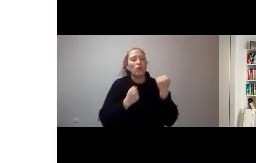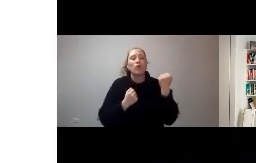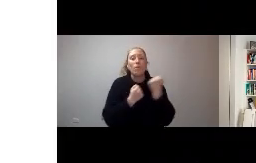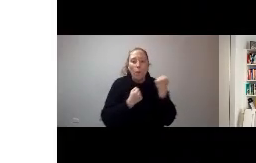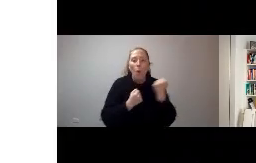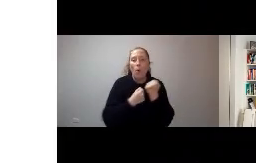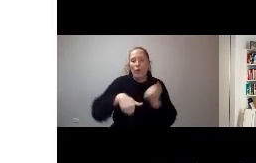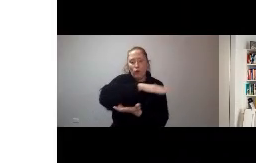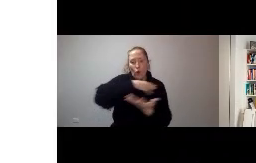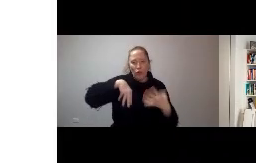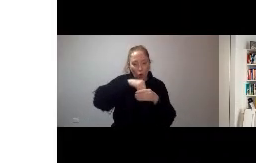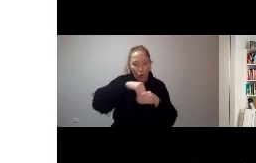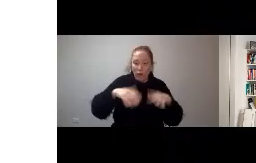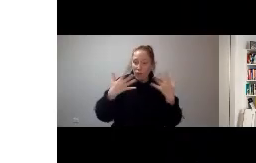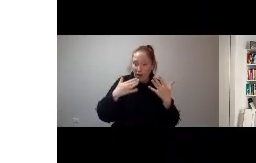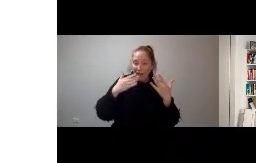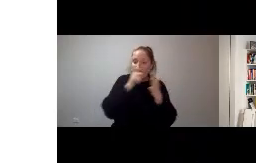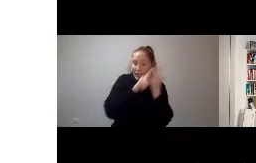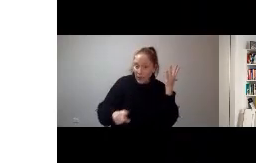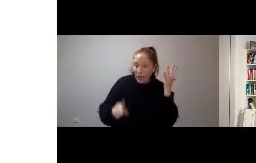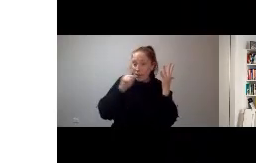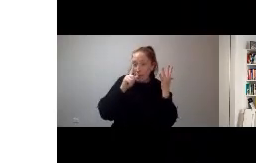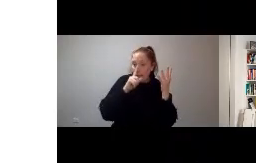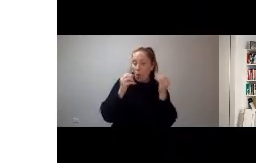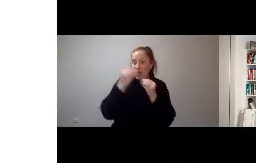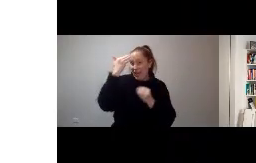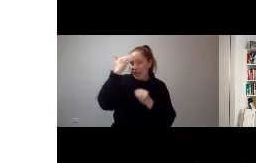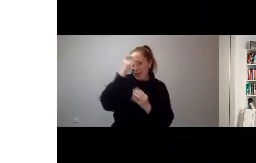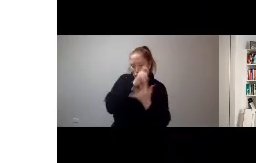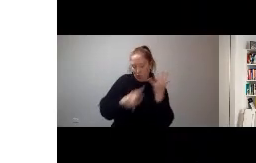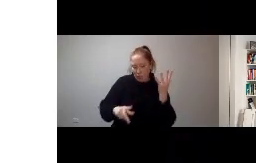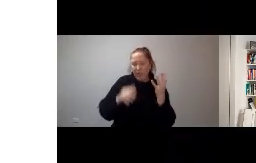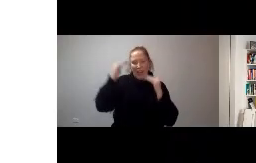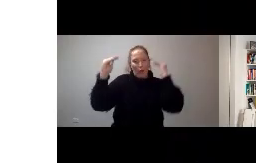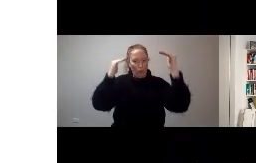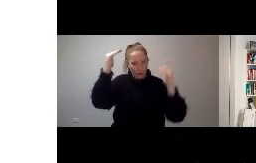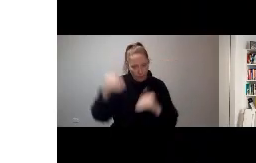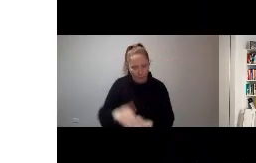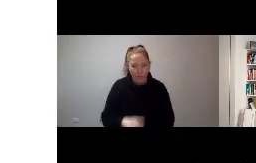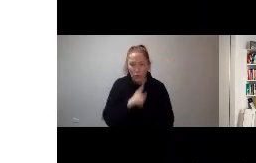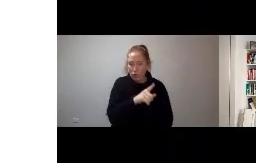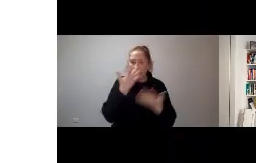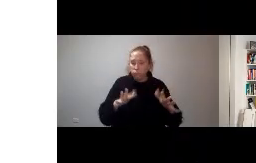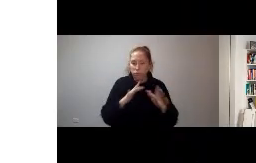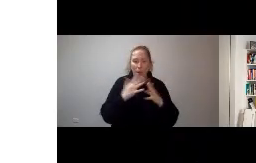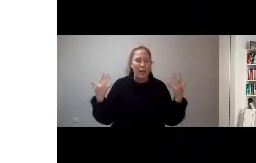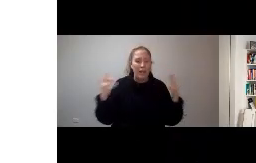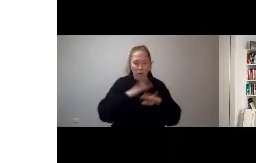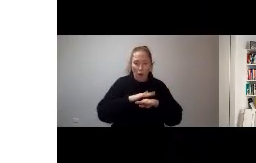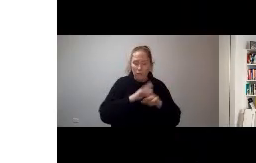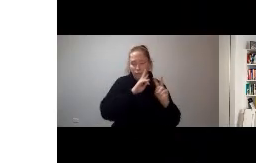of adults and older people with intellectual disabilities. She has published extensively in the academic literature